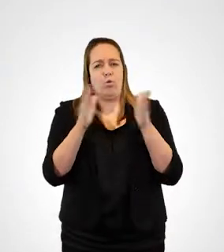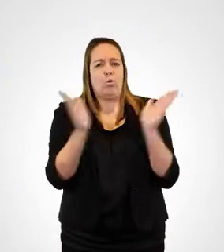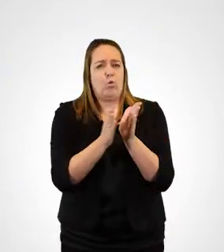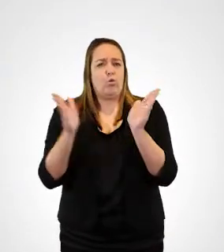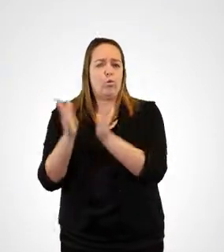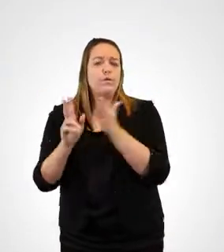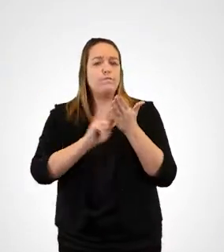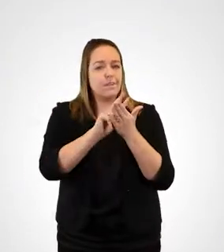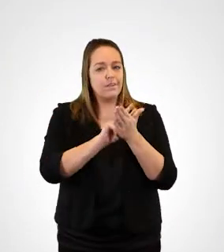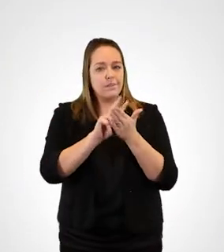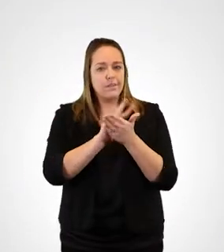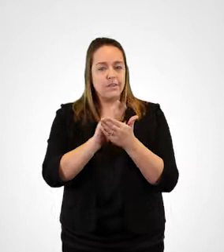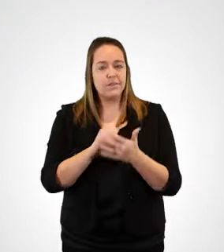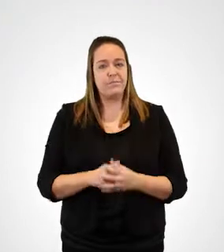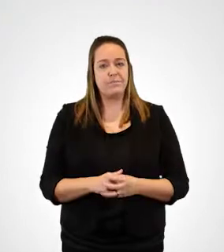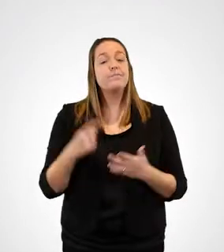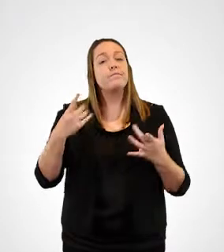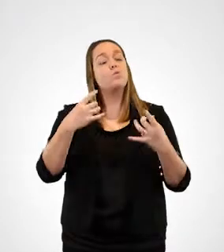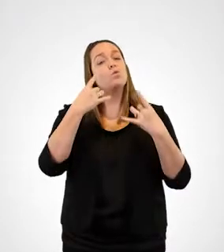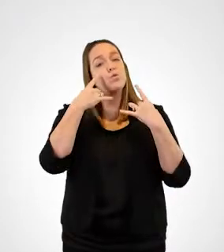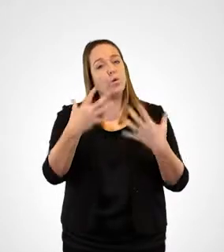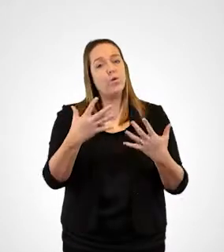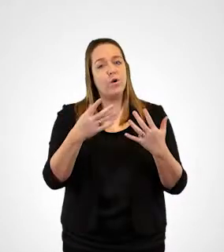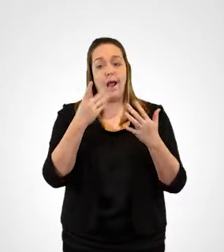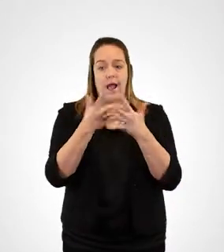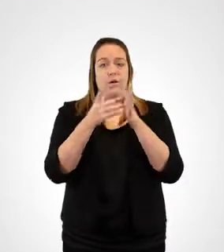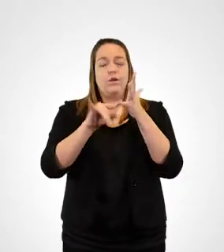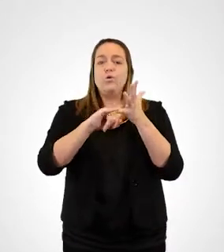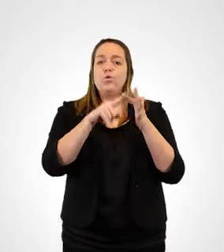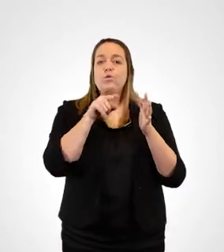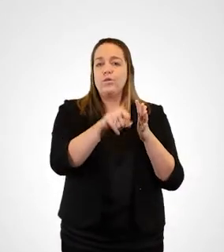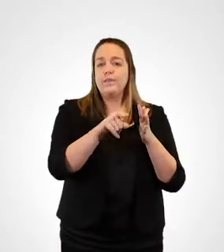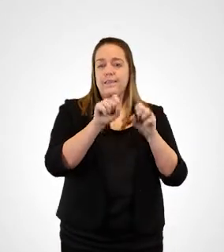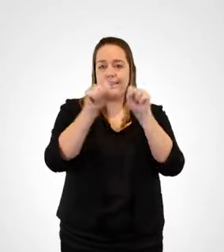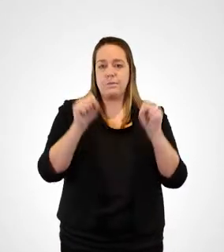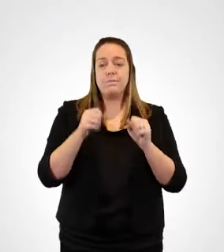that demonstrate the use of these systems, Signed English,